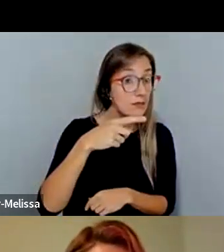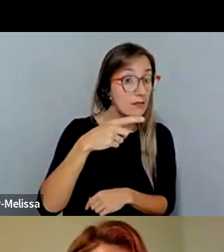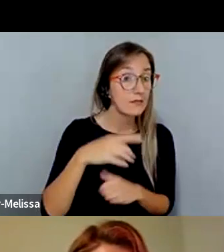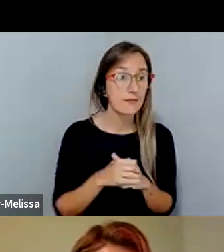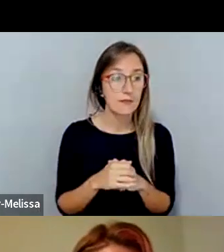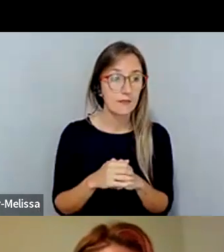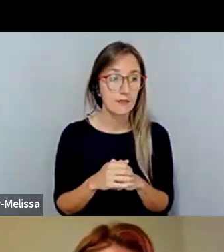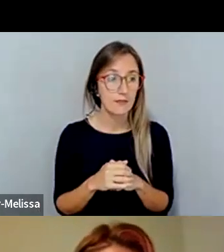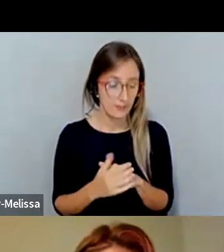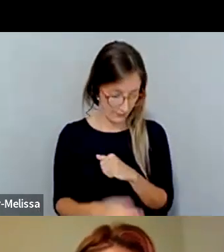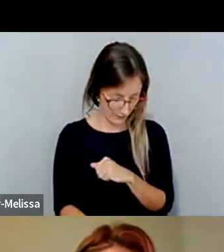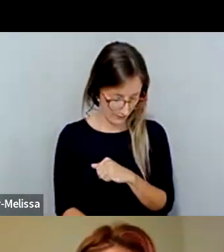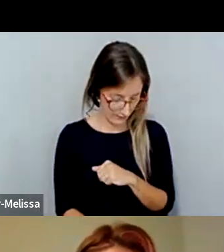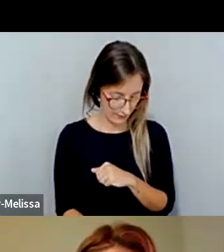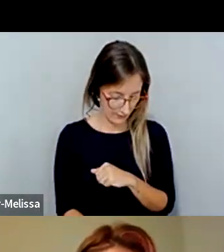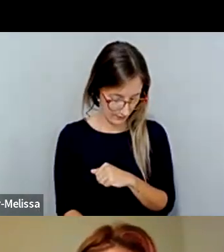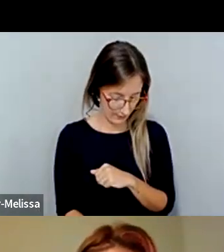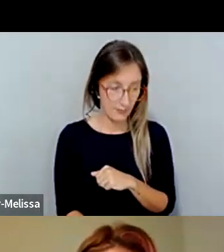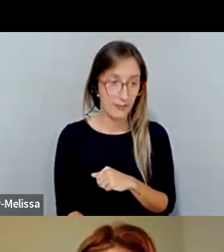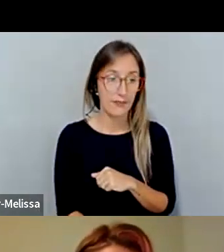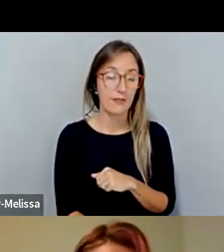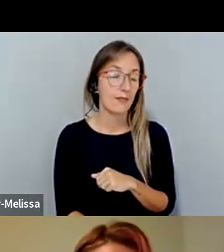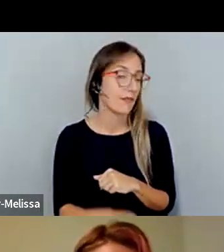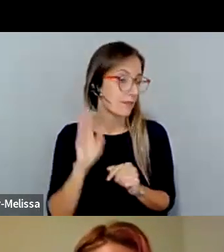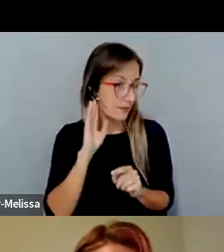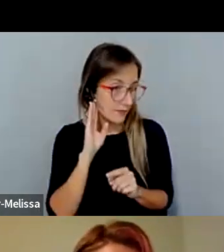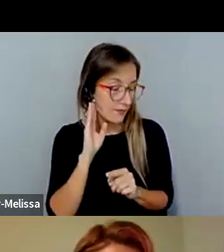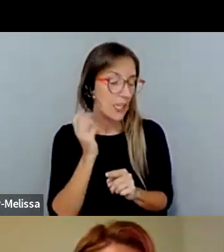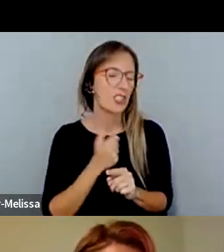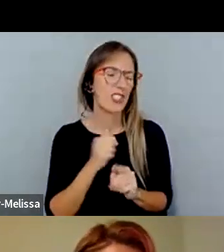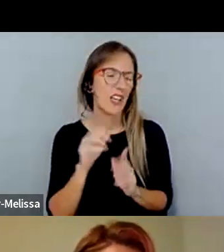sent out to you. If you need refreshers for your journaling or if you